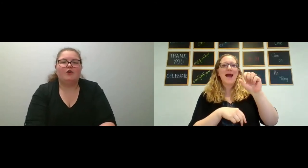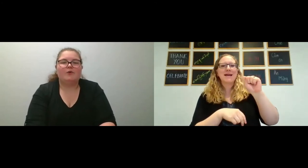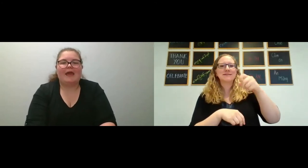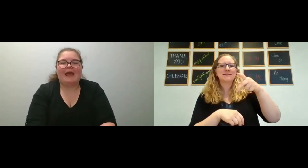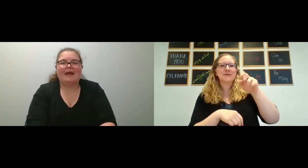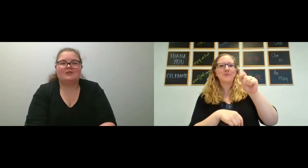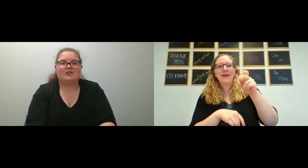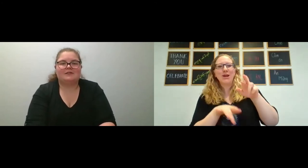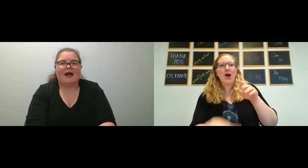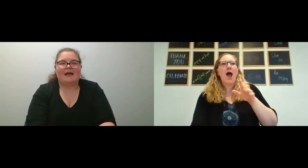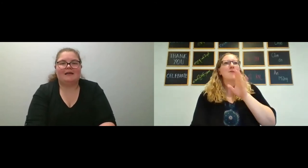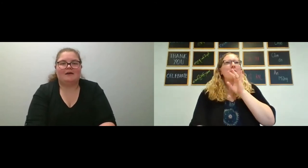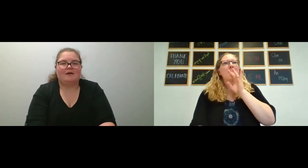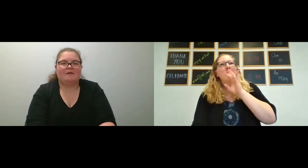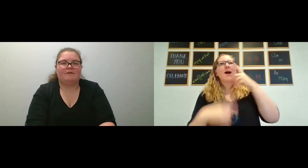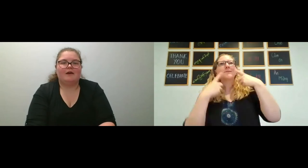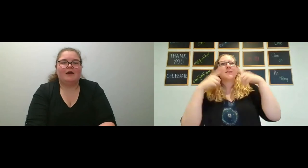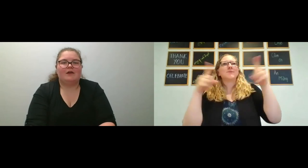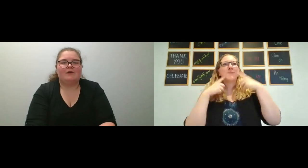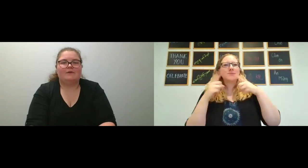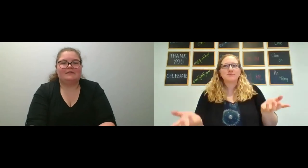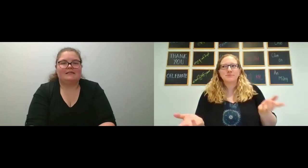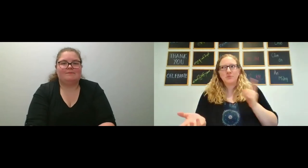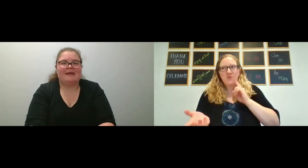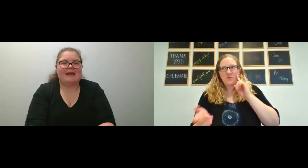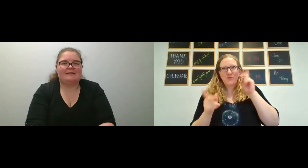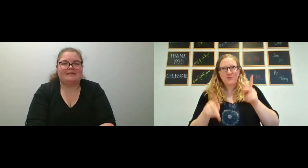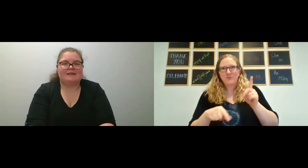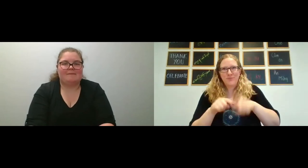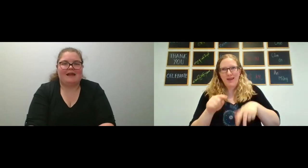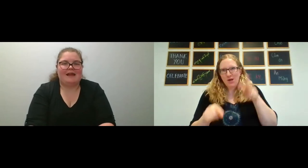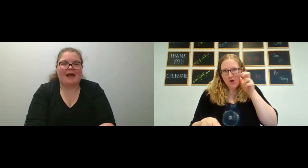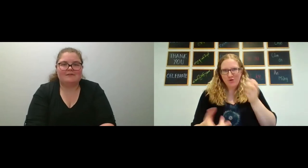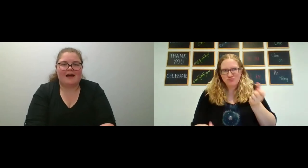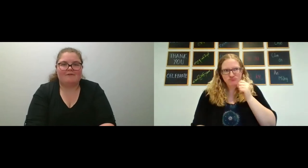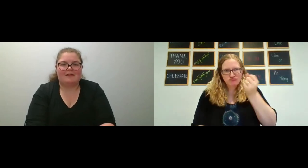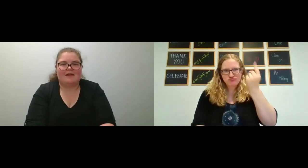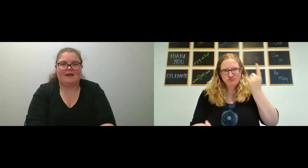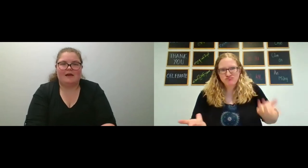You can't just kind of use this PA system and announce everything,